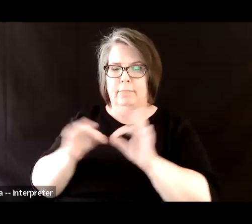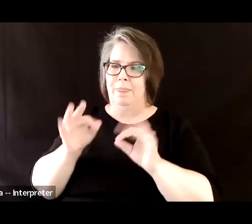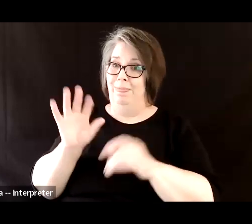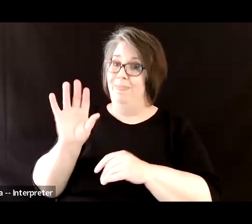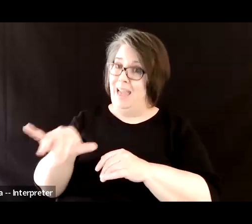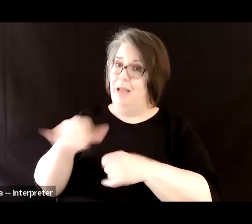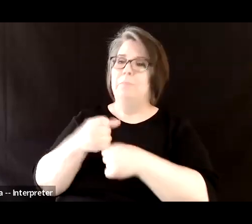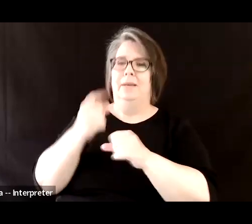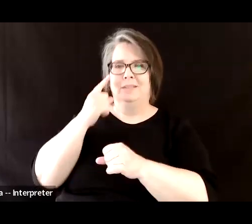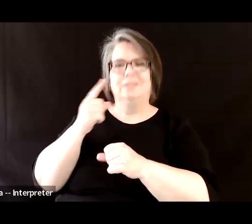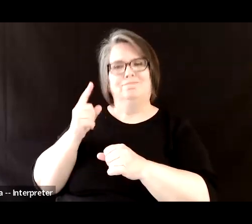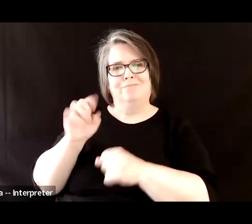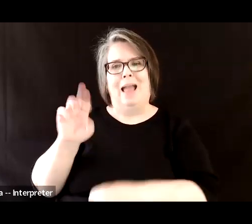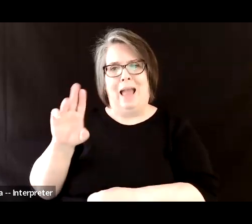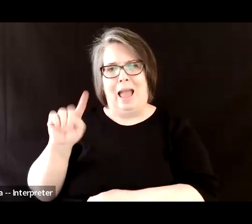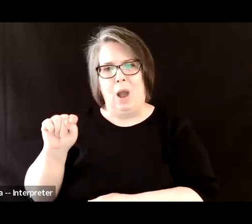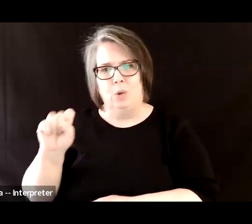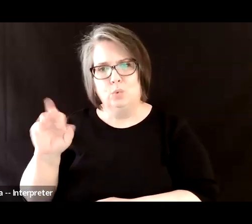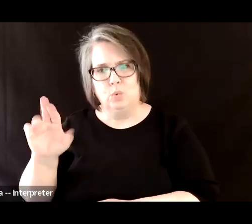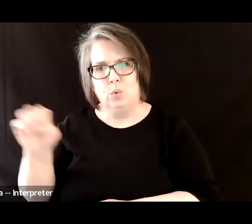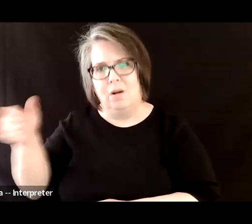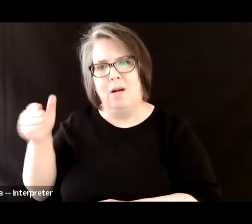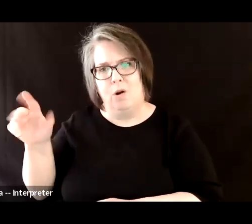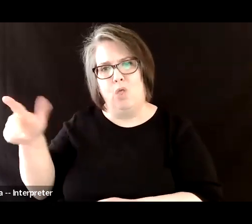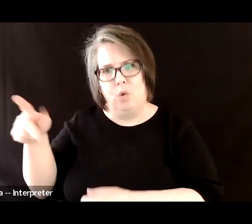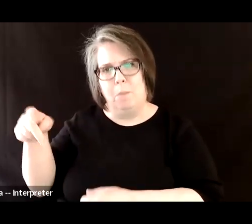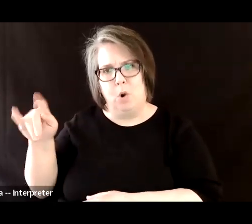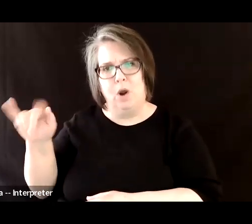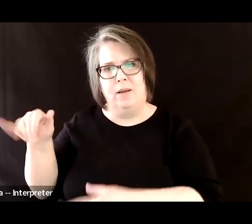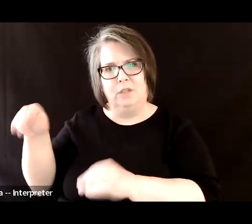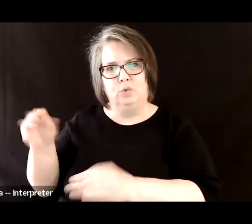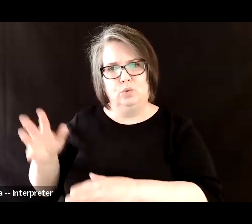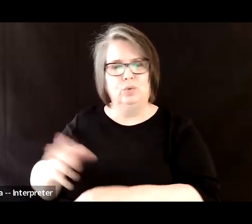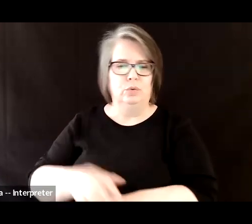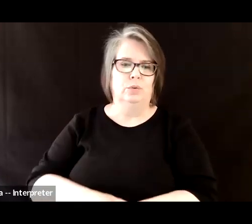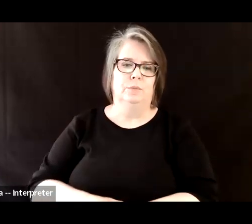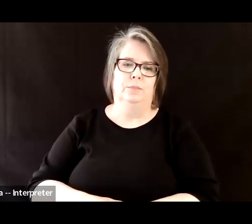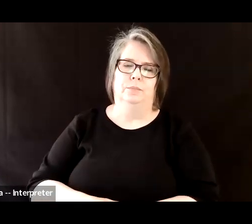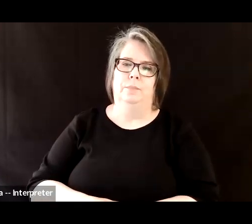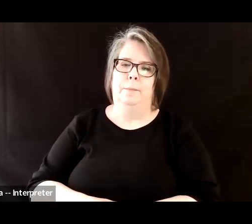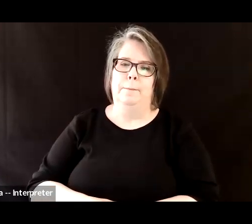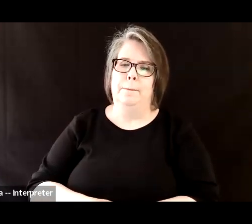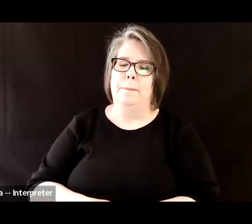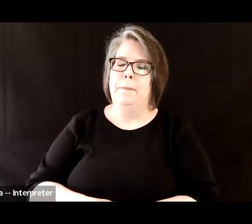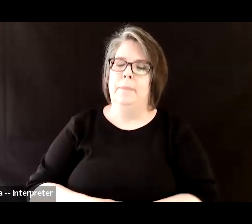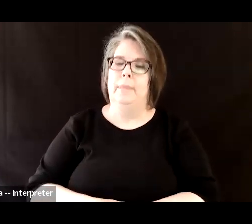outsource those. The first thing we will do is